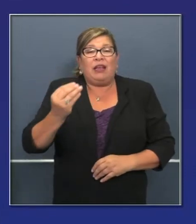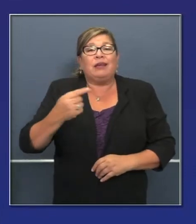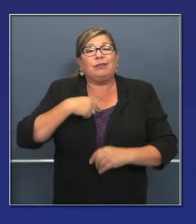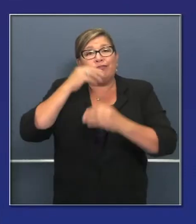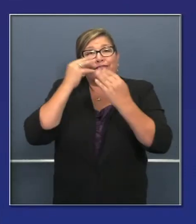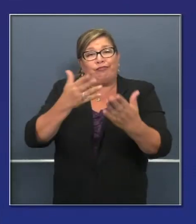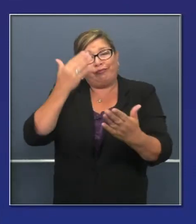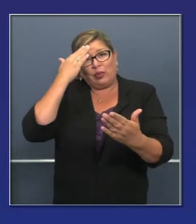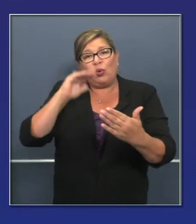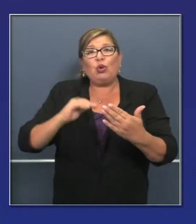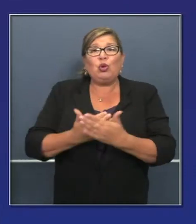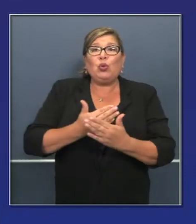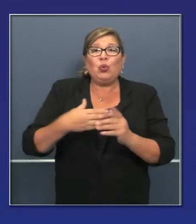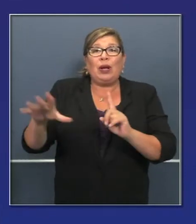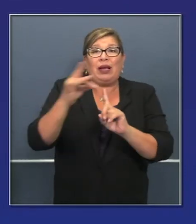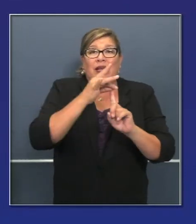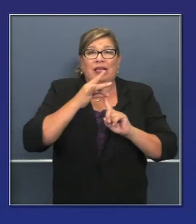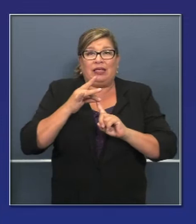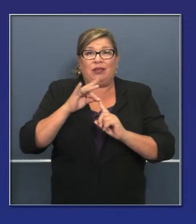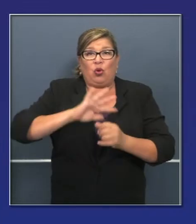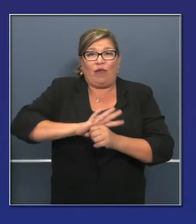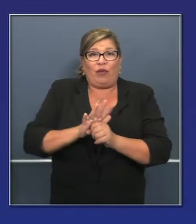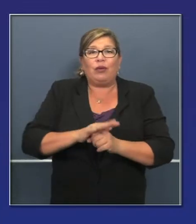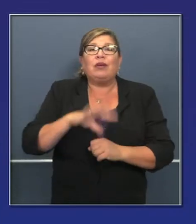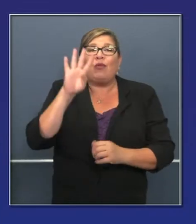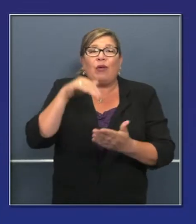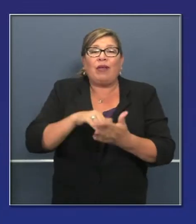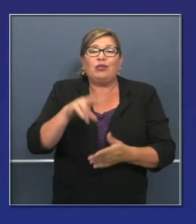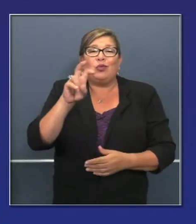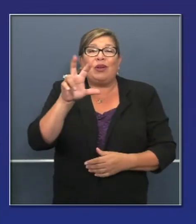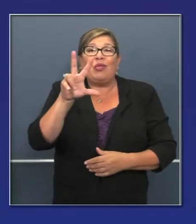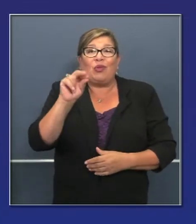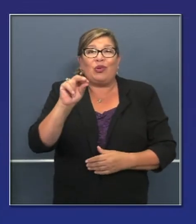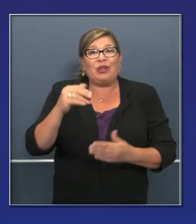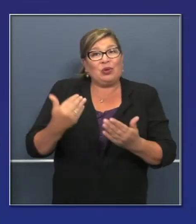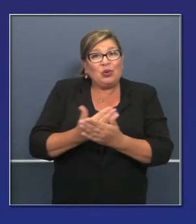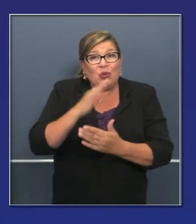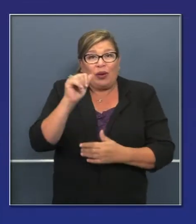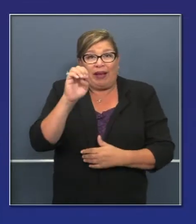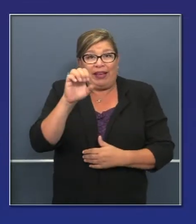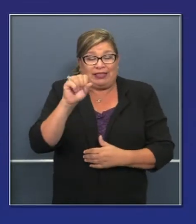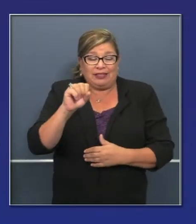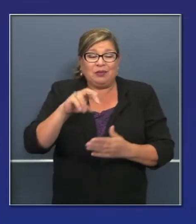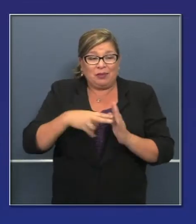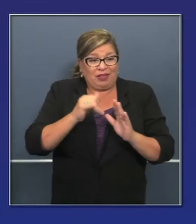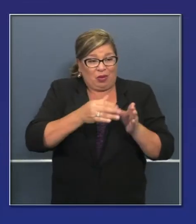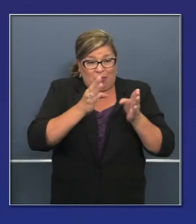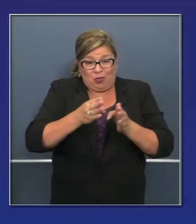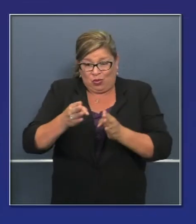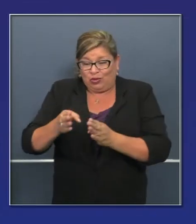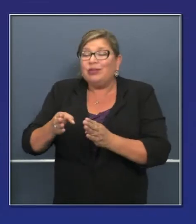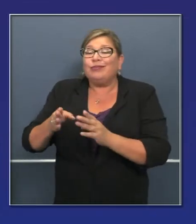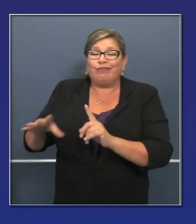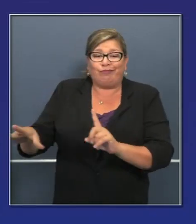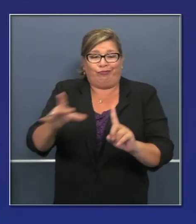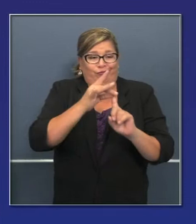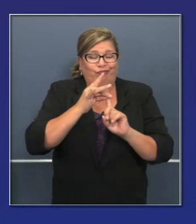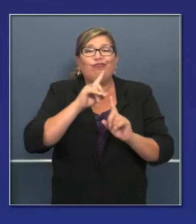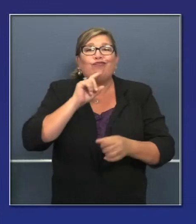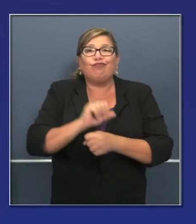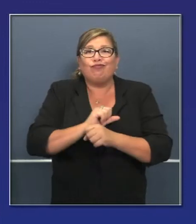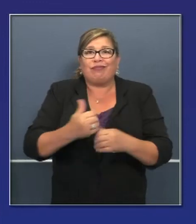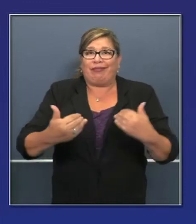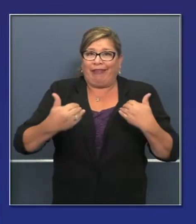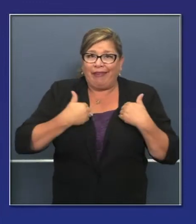4230 new cases of people that were identified as positive for kovat 19 on Monday you'll see